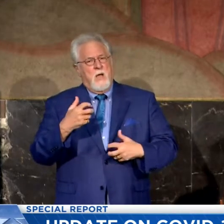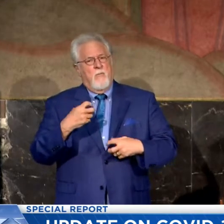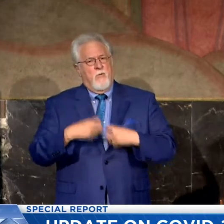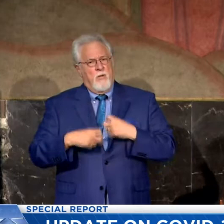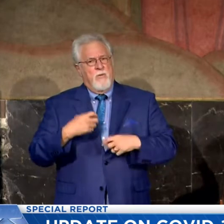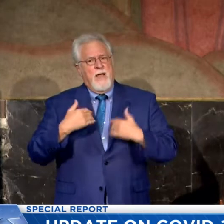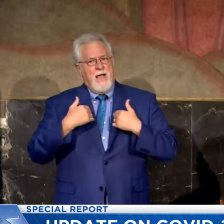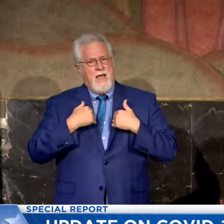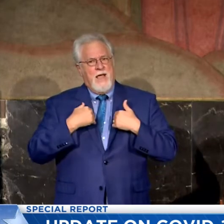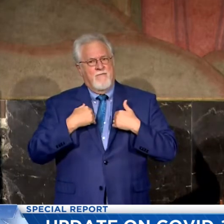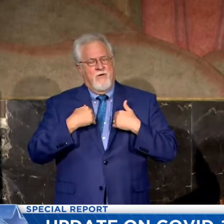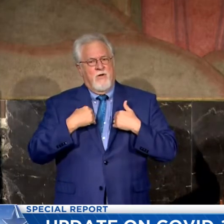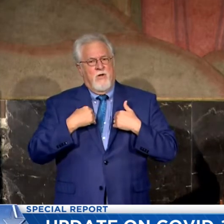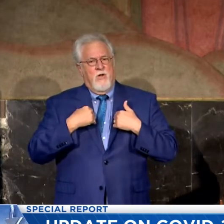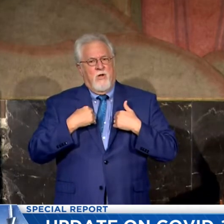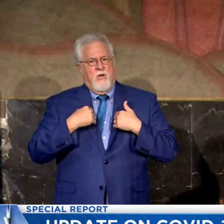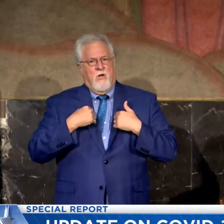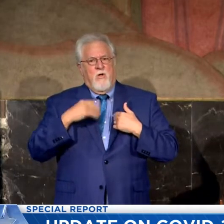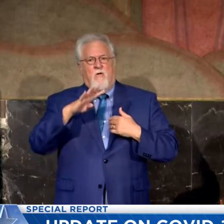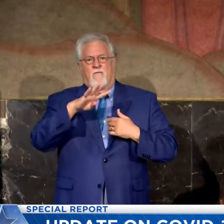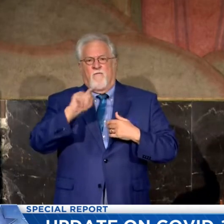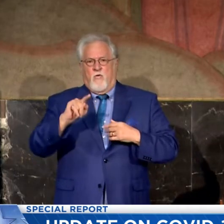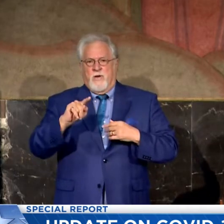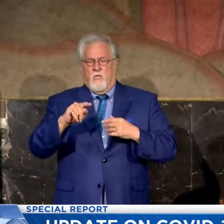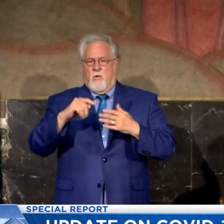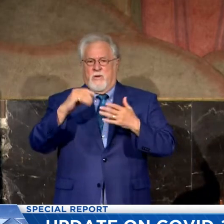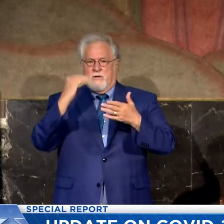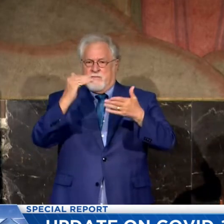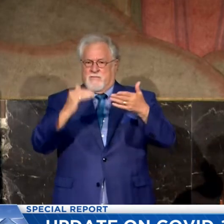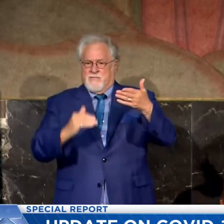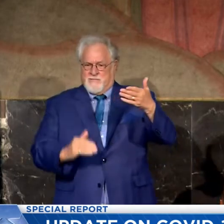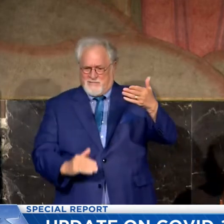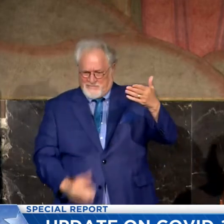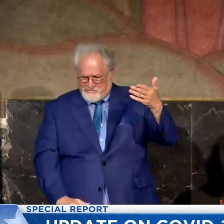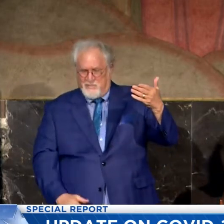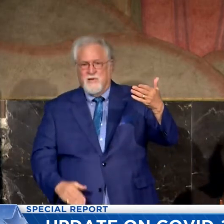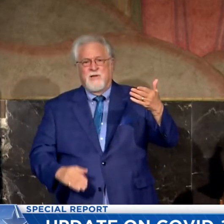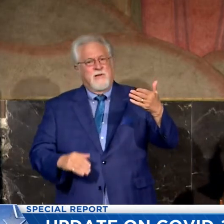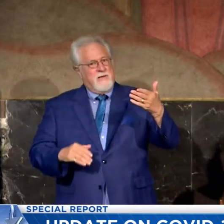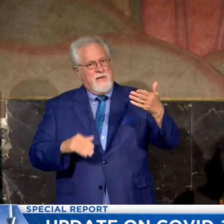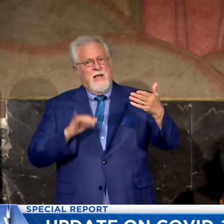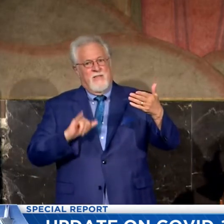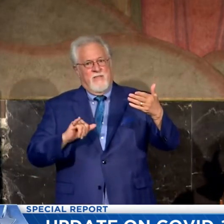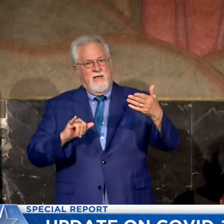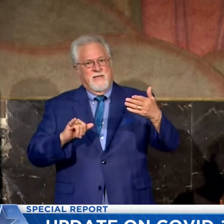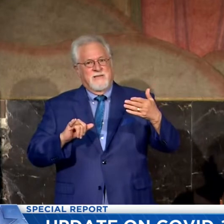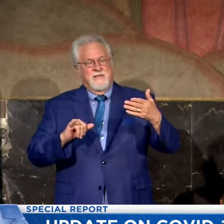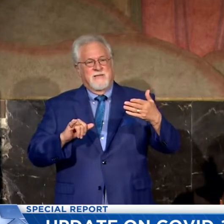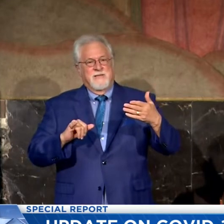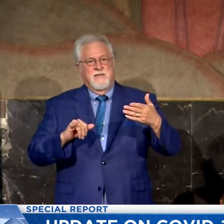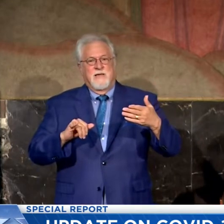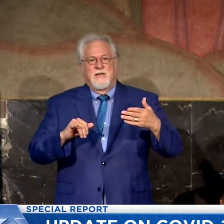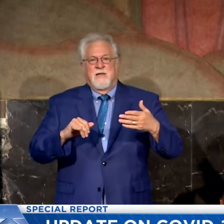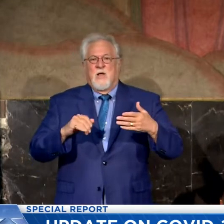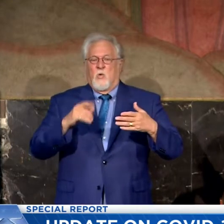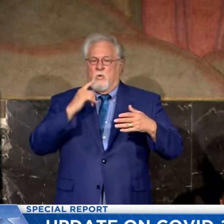THAT THEY ARE CALLING THEMSELVES BACK INTO SESSION AND IS SOMETHING THAT THE CONSTITUTION GIVES THEM THE AUTHORITY TO DO. IT IS A LITTLE BIT , I THINK, PROBLEMATIC HAVE 41 OBJECTS IN